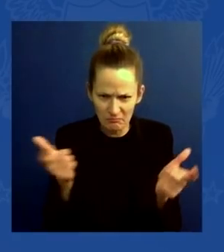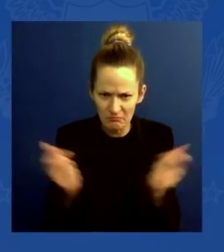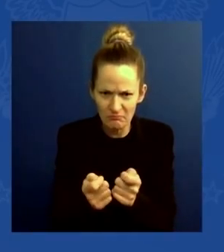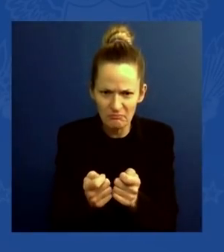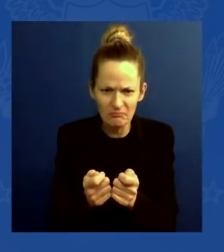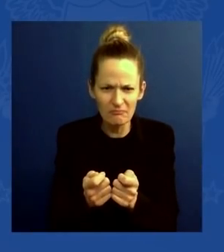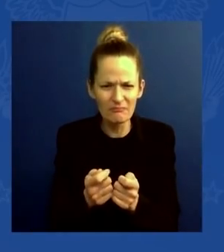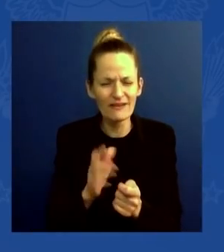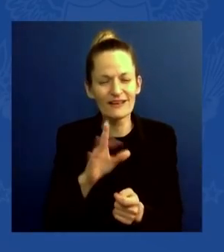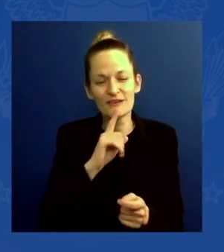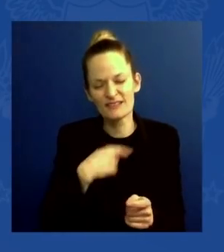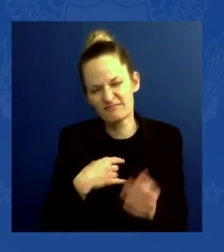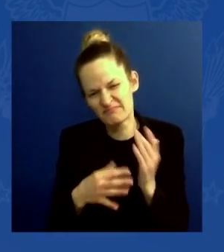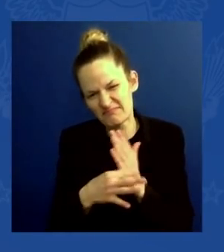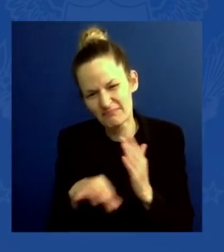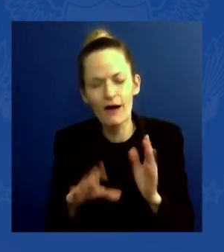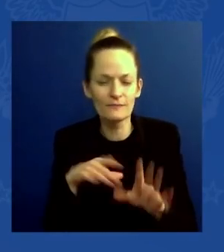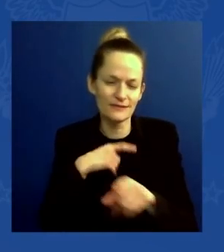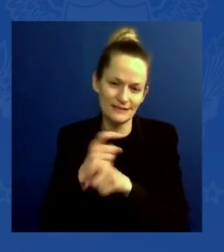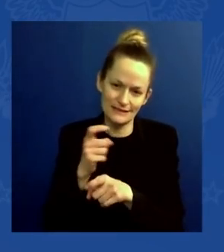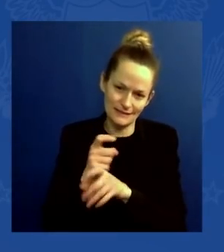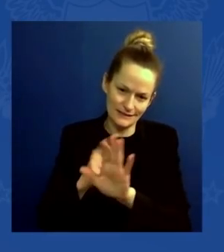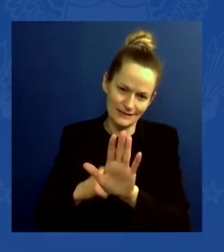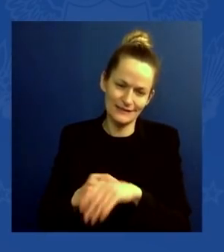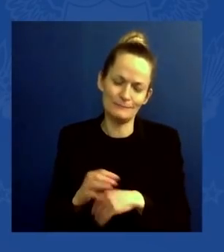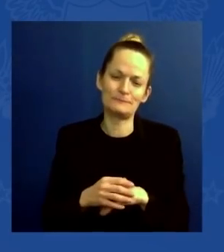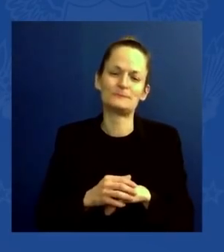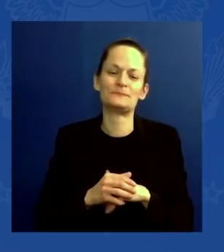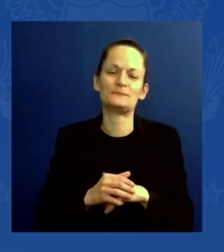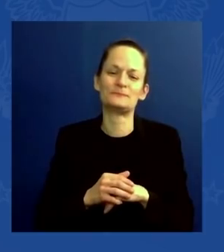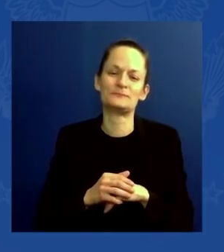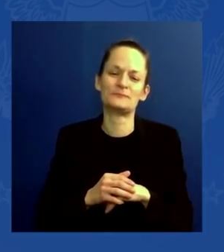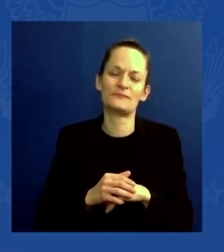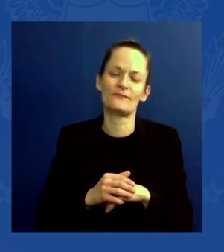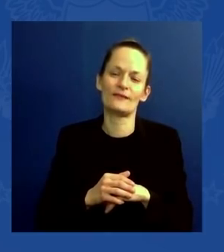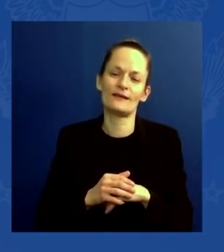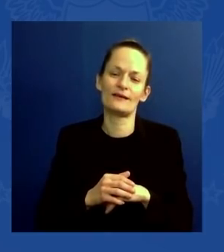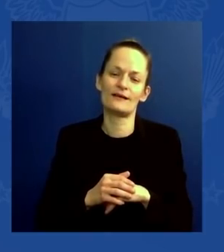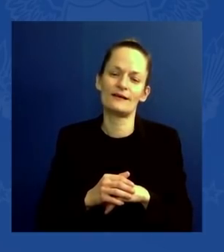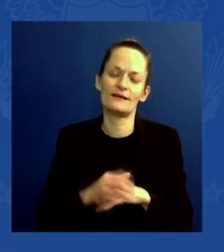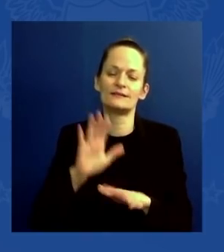I believe everybody in the process is entitled to be treated with respect.